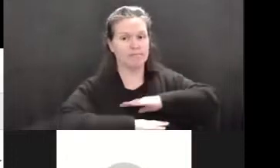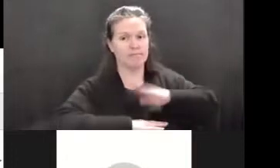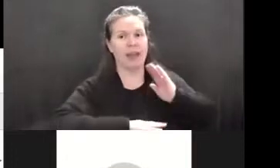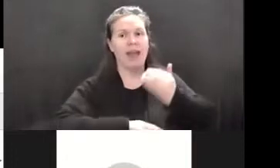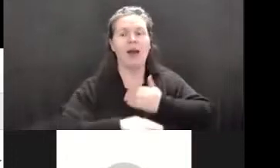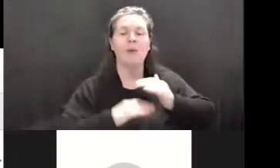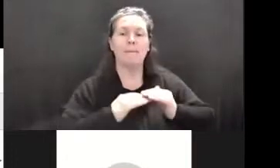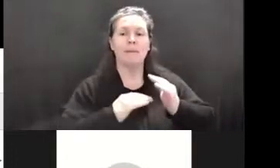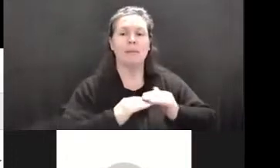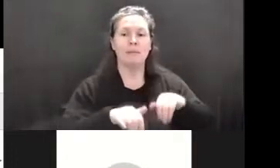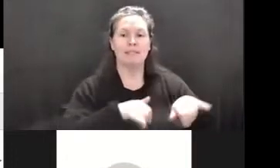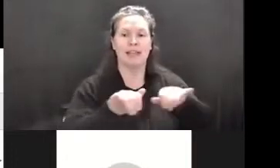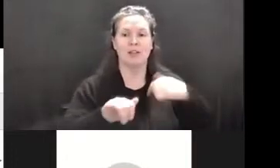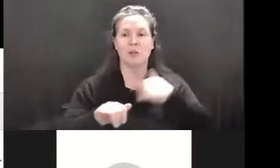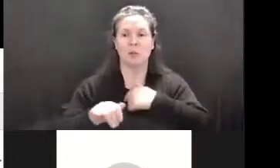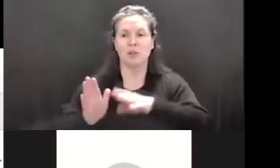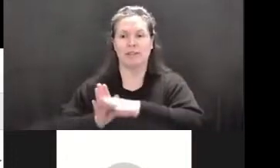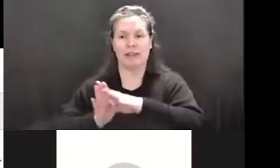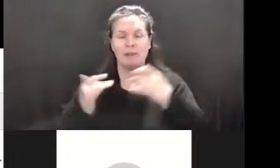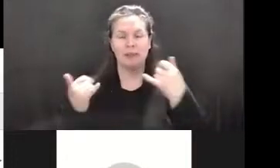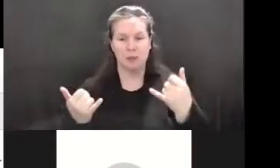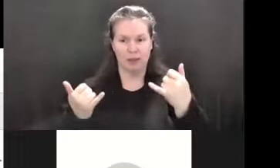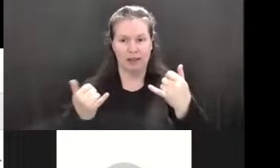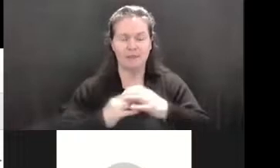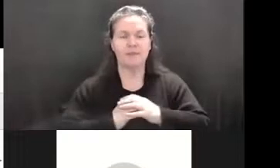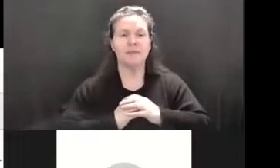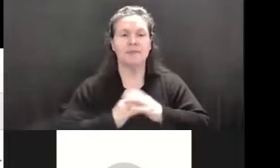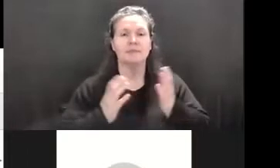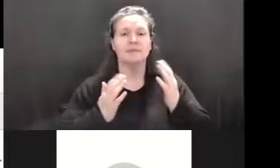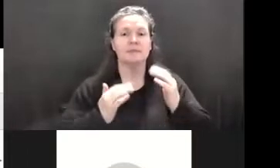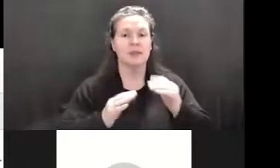that we're working on developing today. And then the professions must adopt